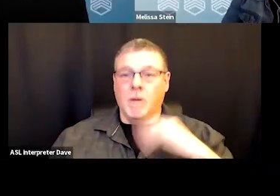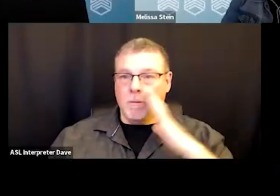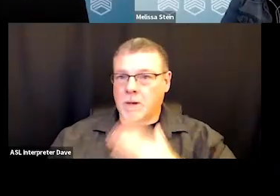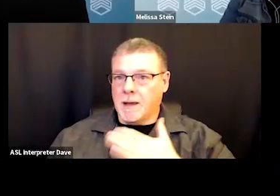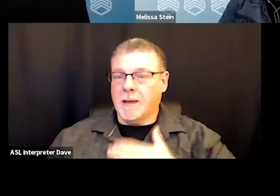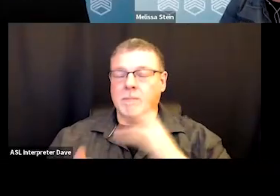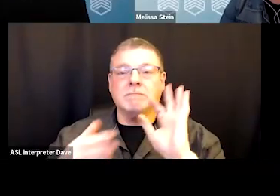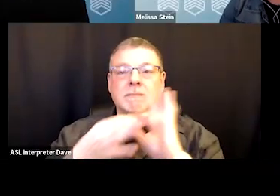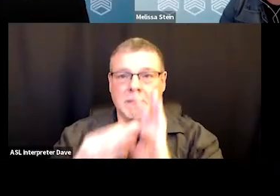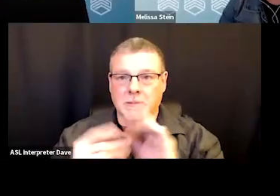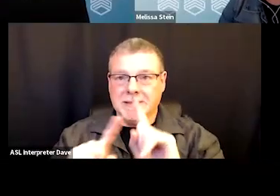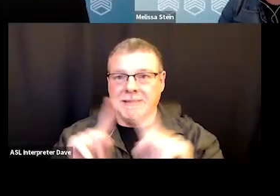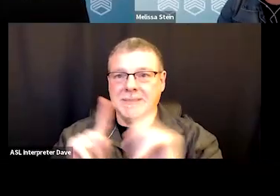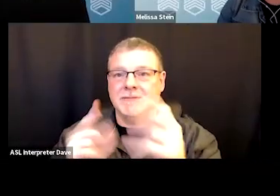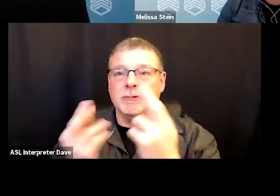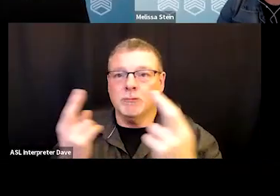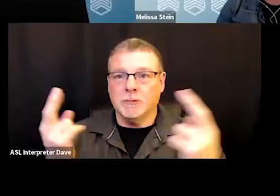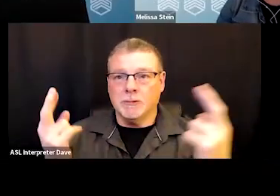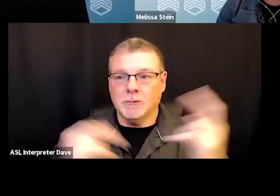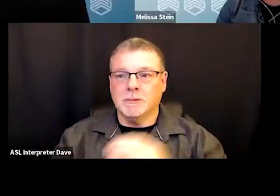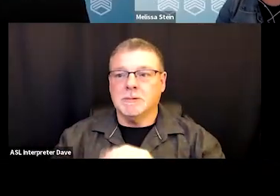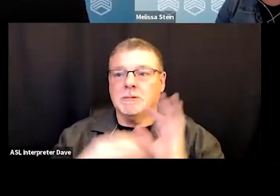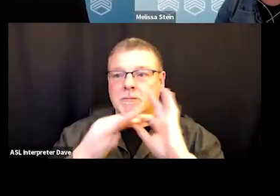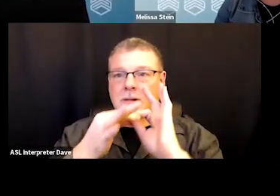with resources connected, related to trauma.